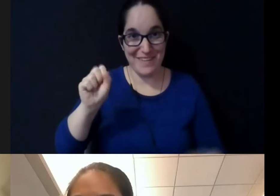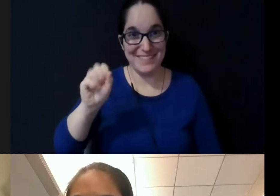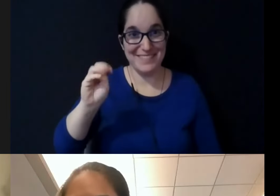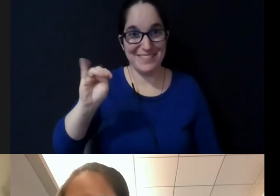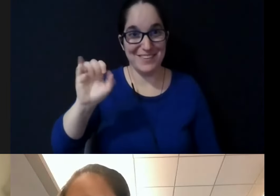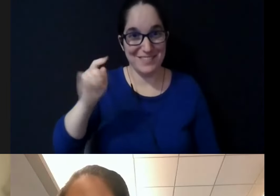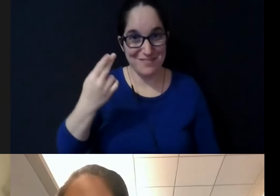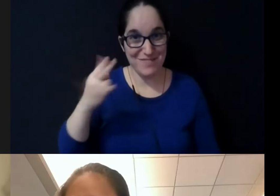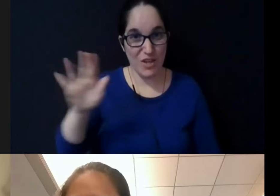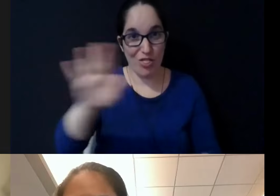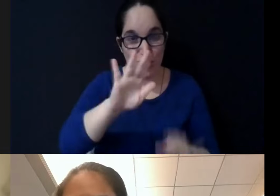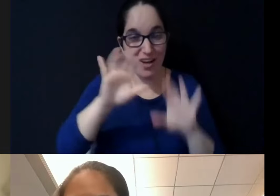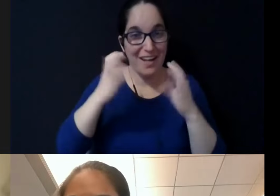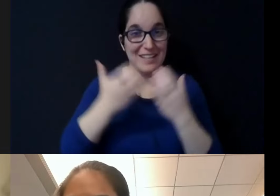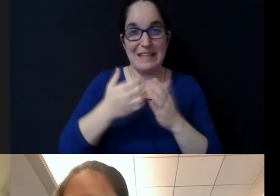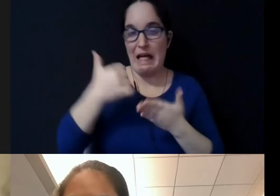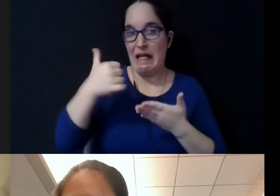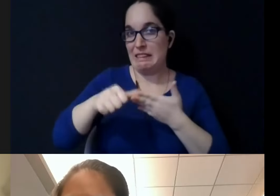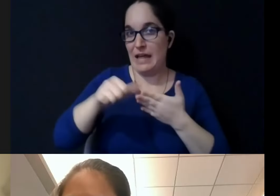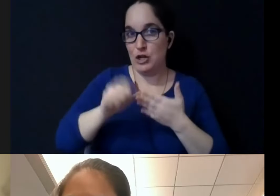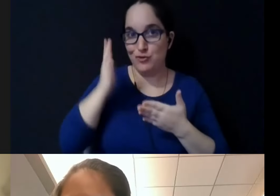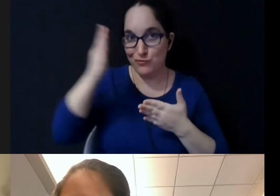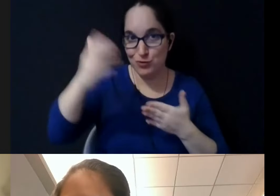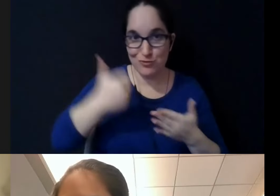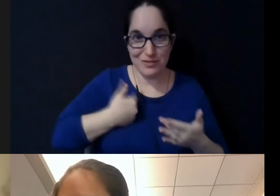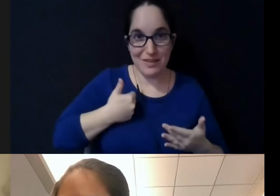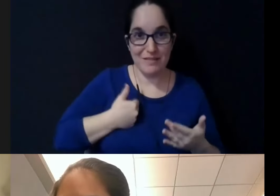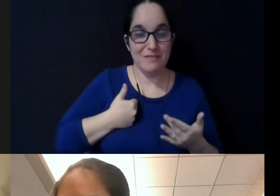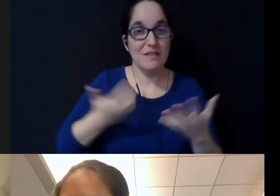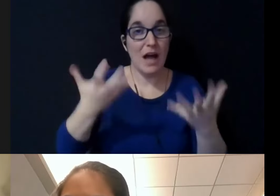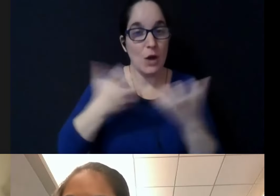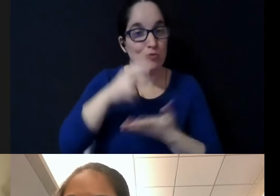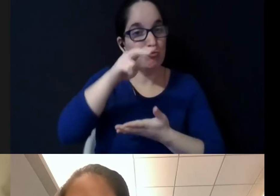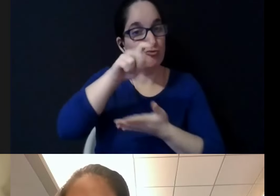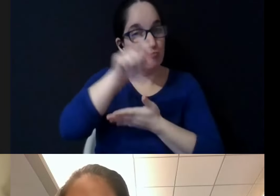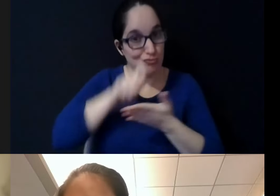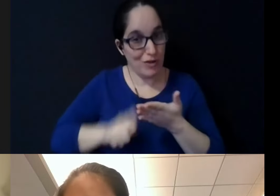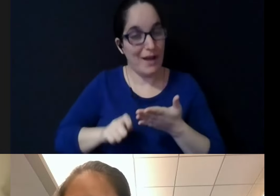letter to my future self. I want to write to tell you that you are driven for success.